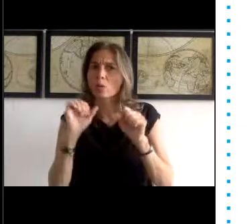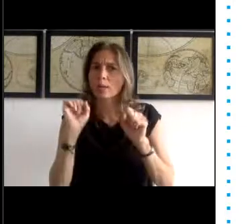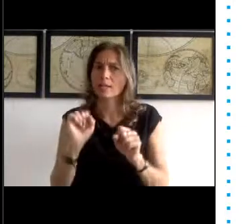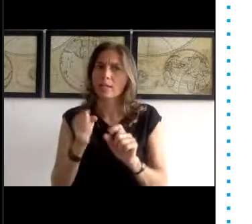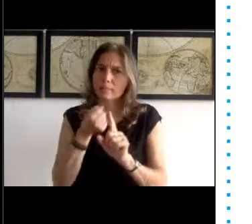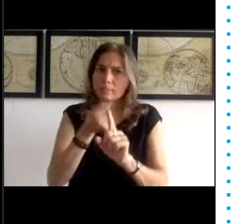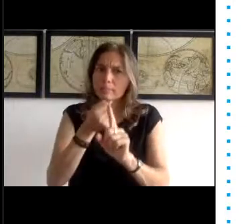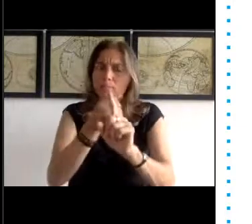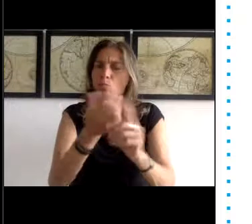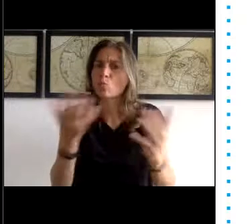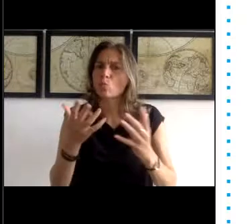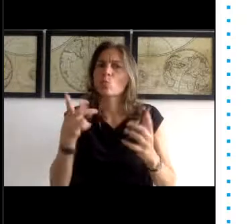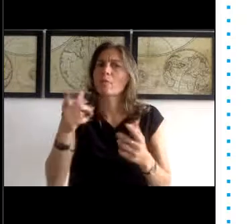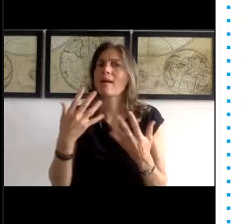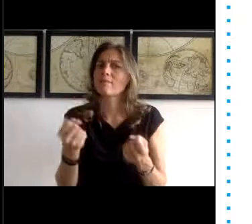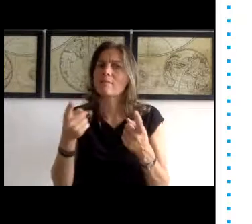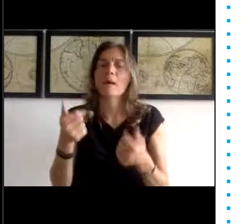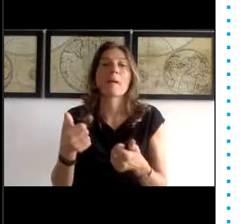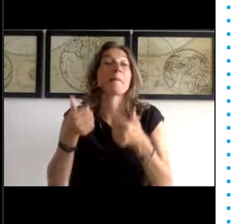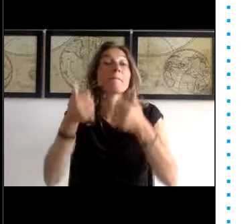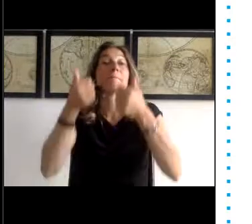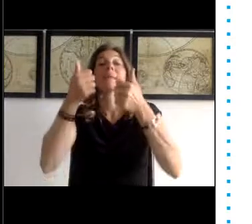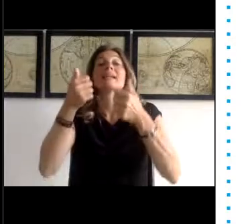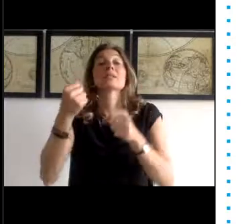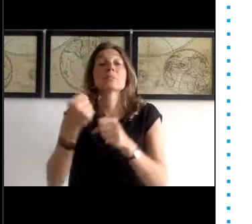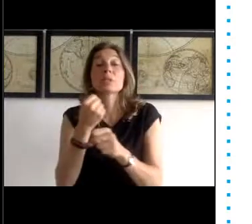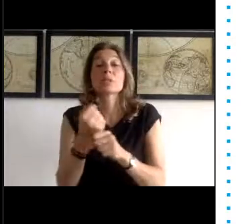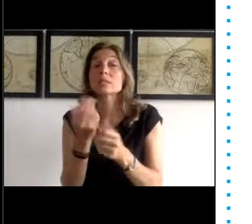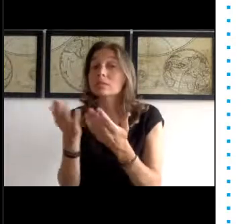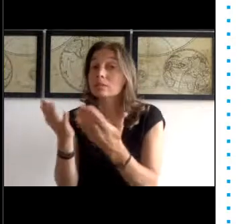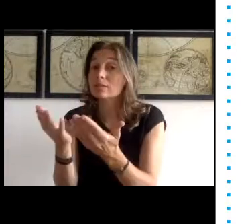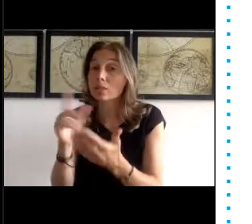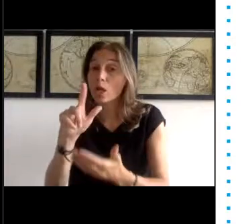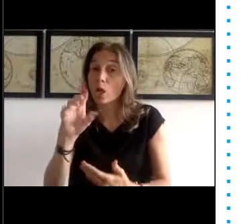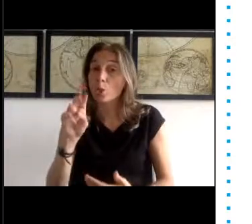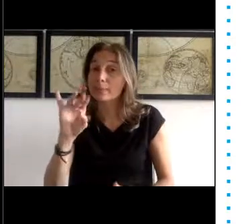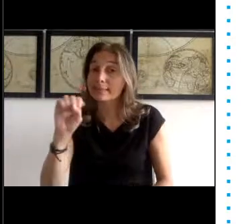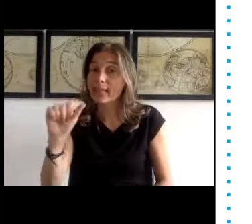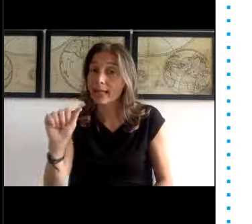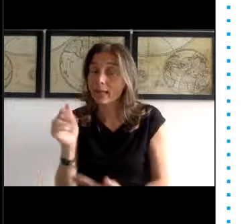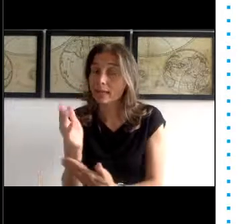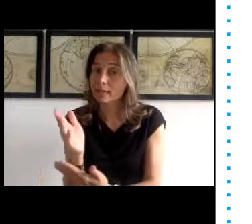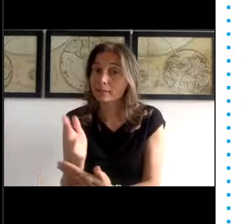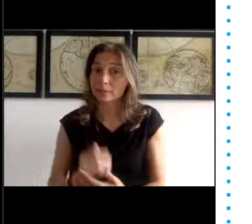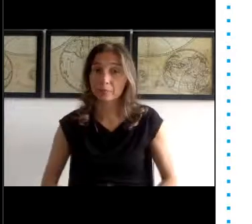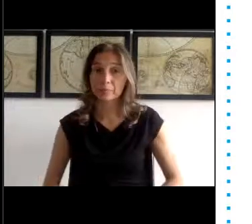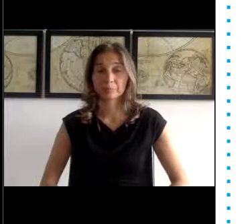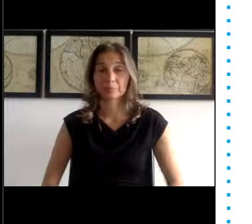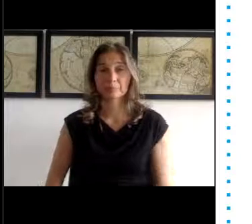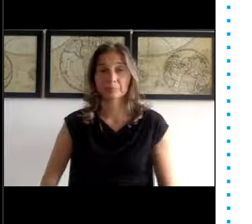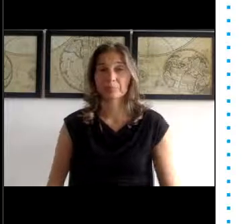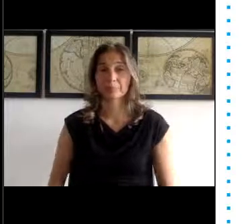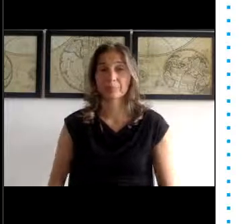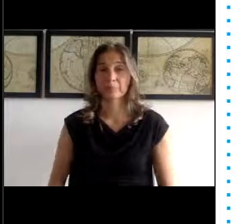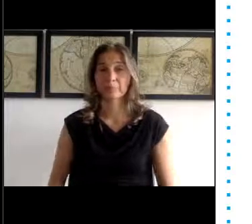to understand the needs and improve the resources needed. And I know all of this because thanks to the fact